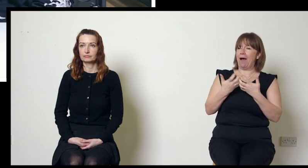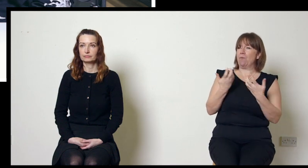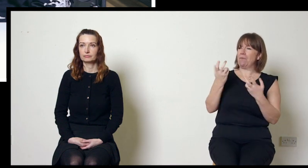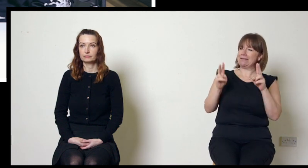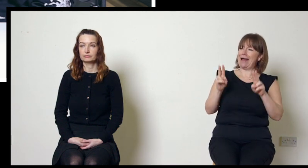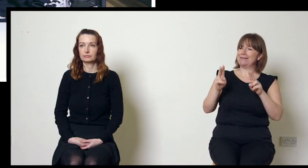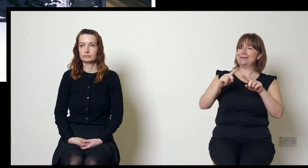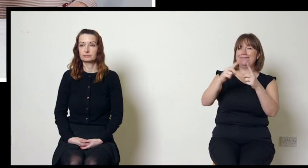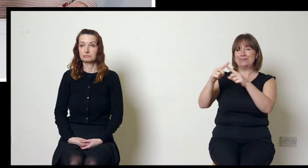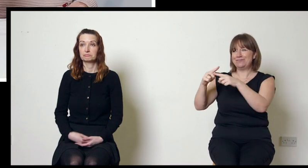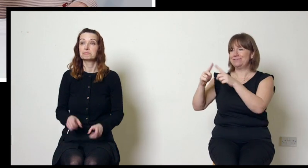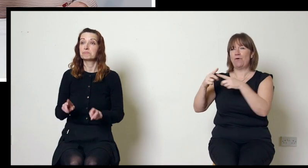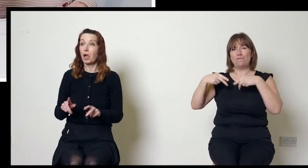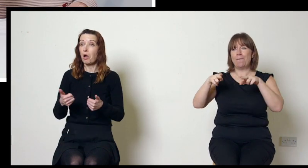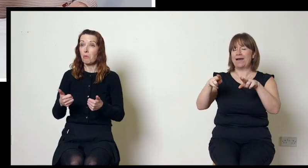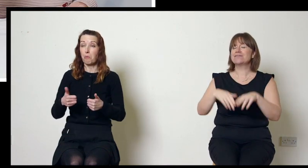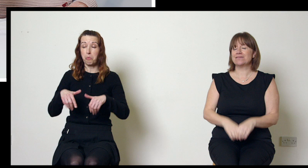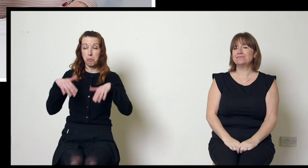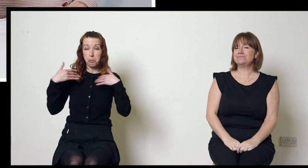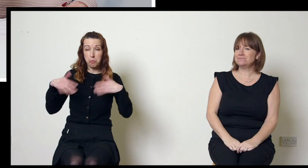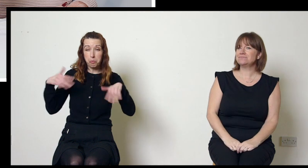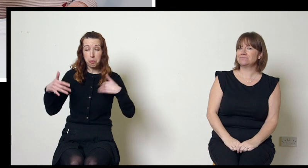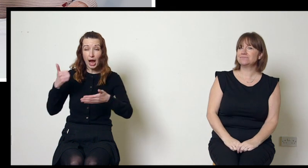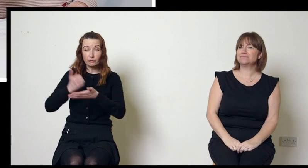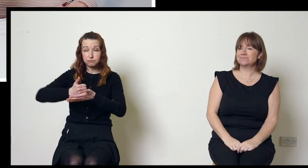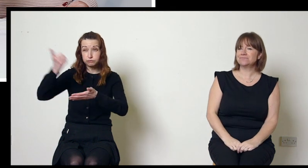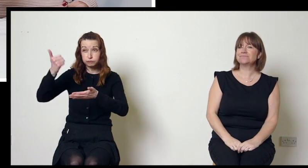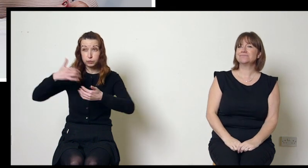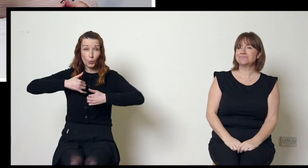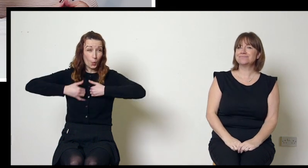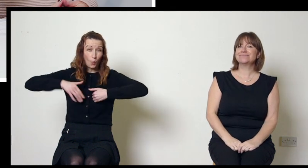So really interesting. That's really brilliant isn’t it? It is so different as well.